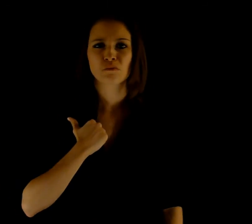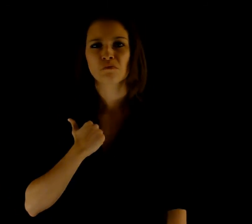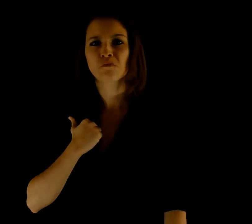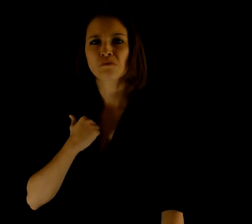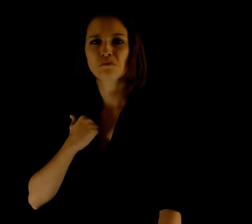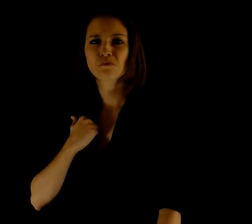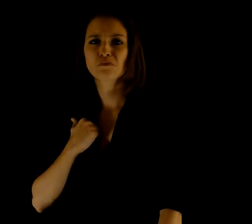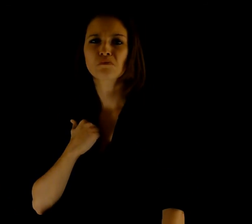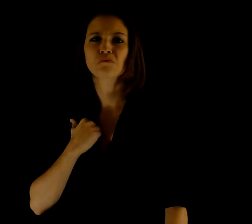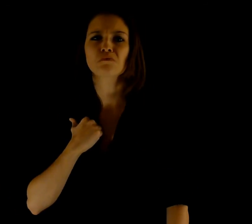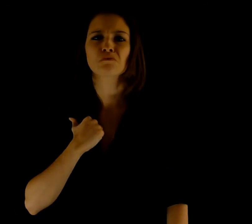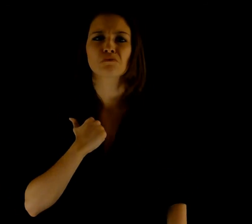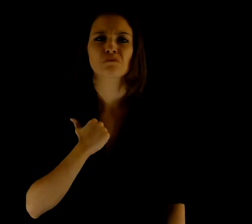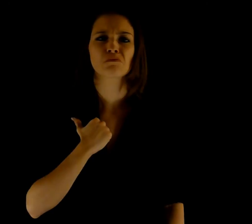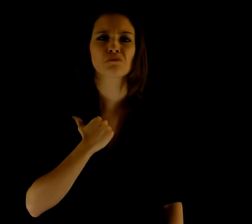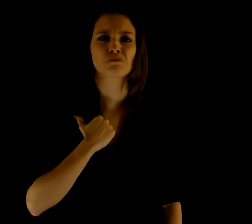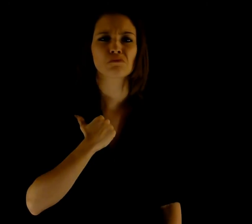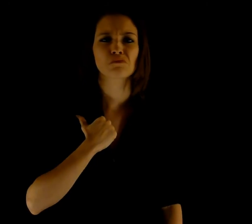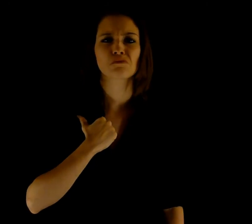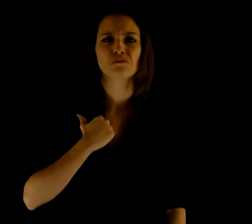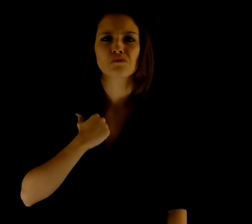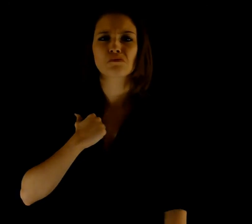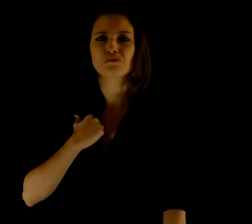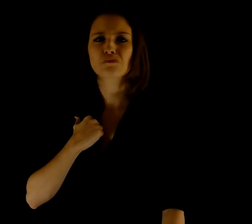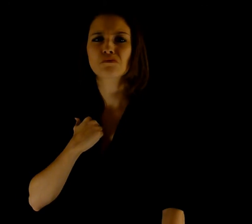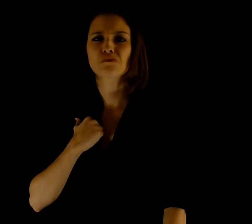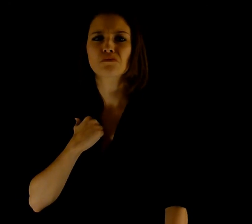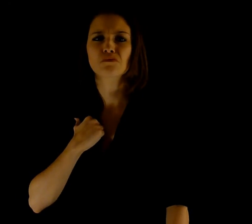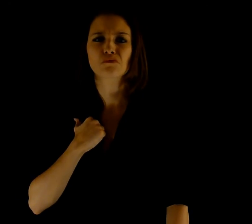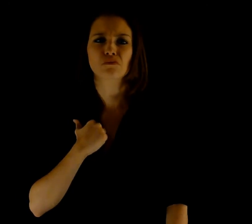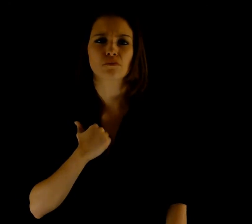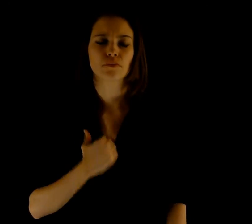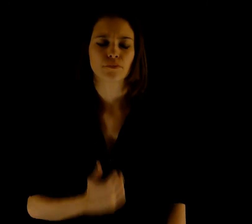PUT-BAG-ON-THE-SHOULDERS-AND-WALK Around his neck